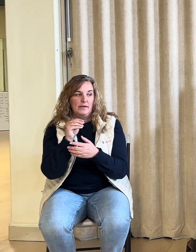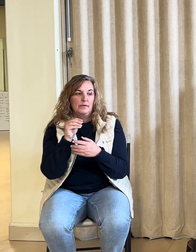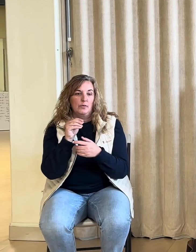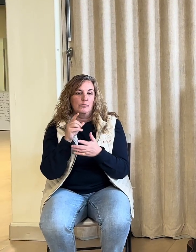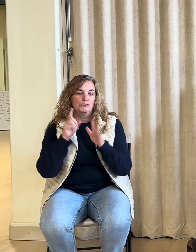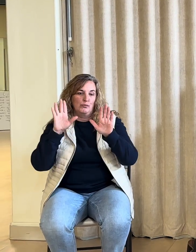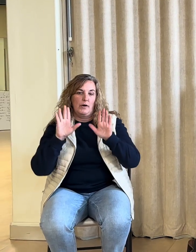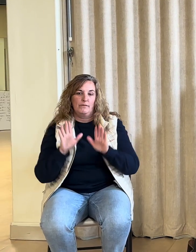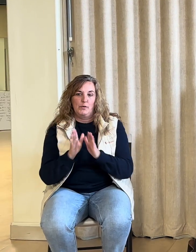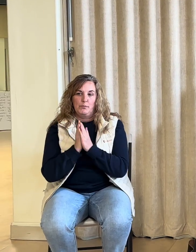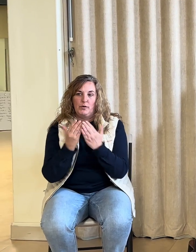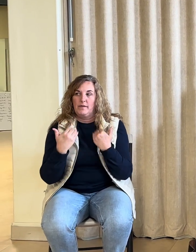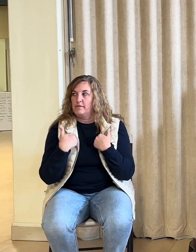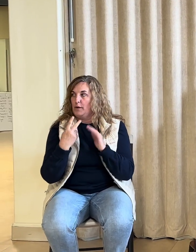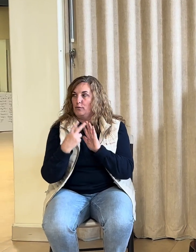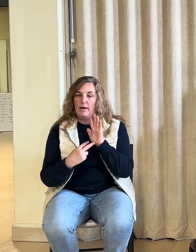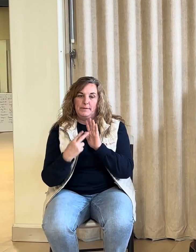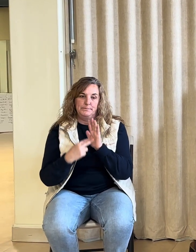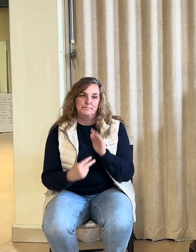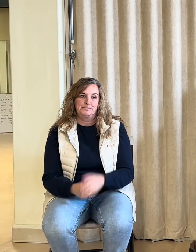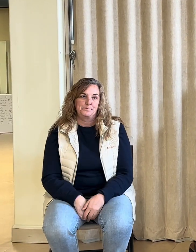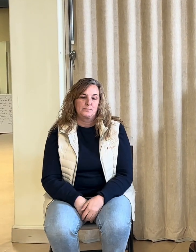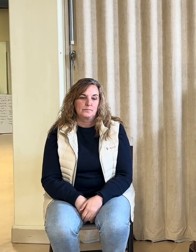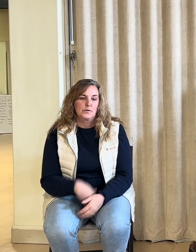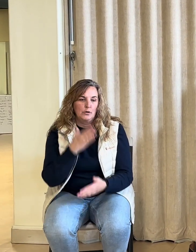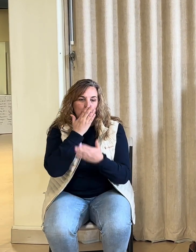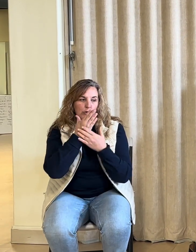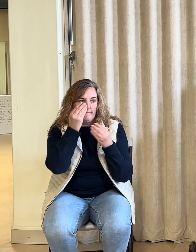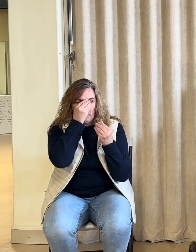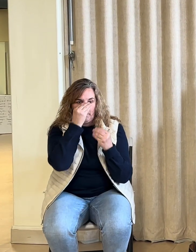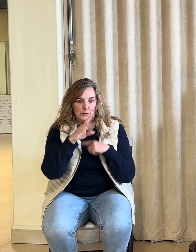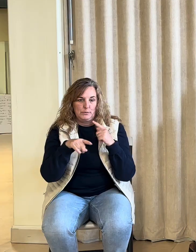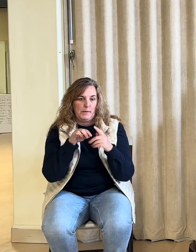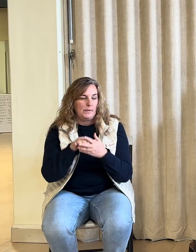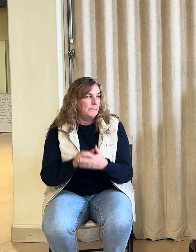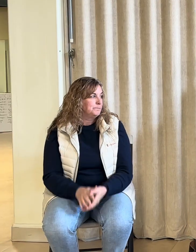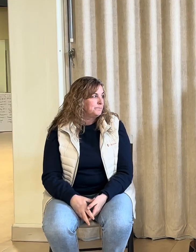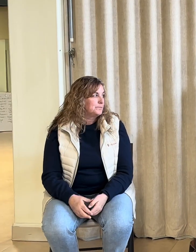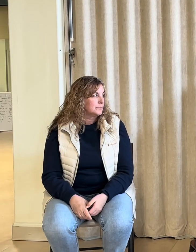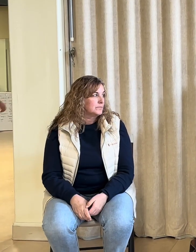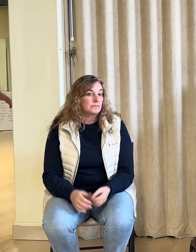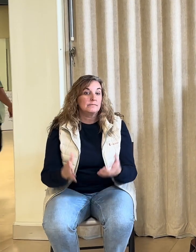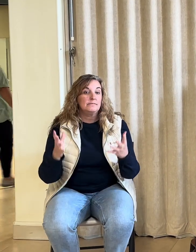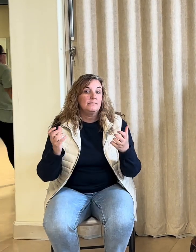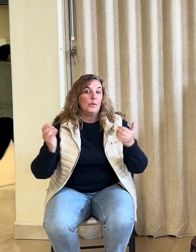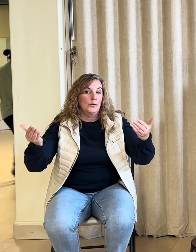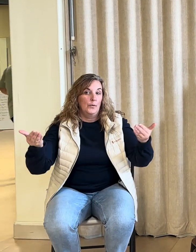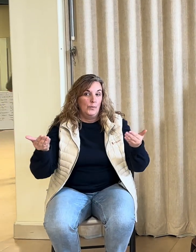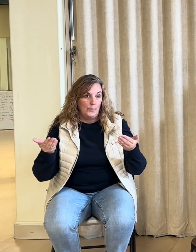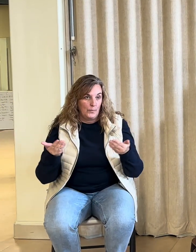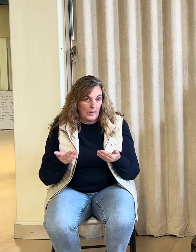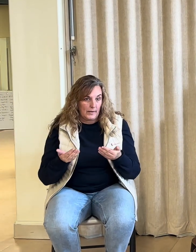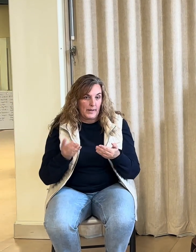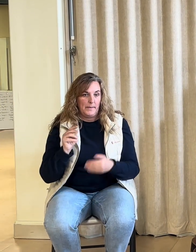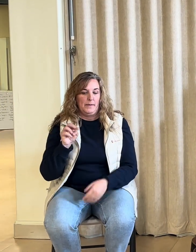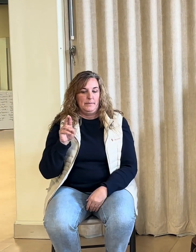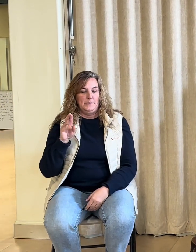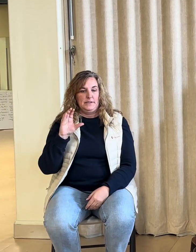read that gave her some information about that. I would like to welcome Mr. Cal Shackman